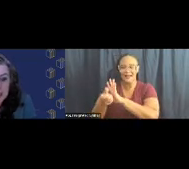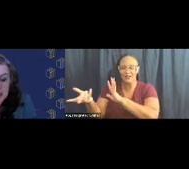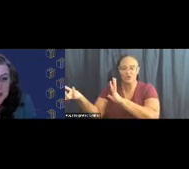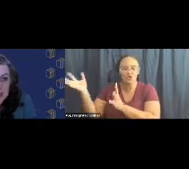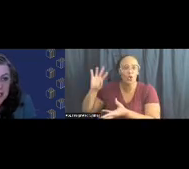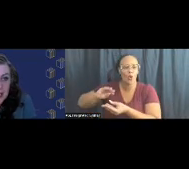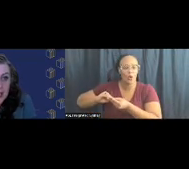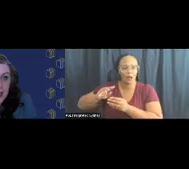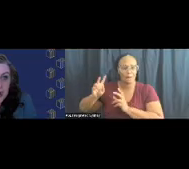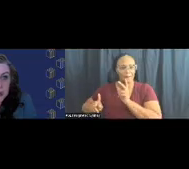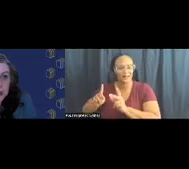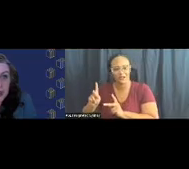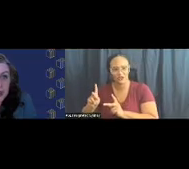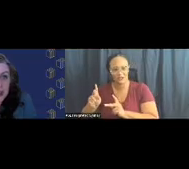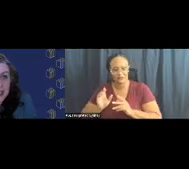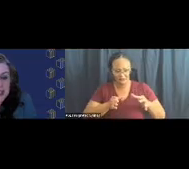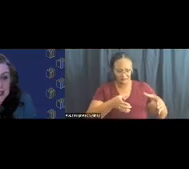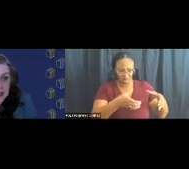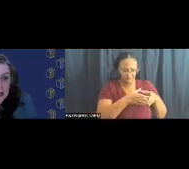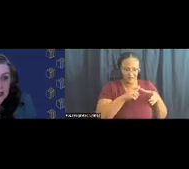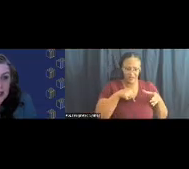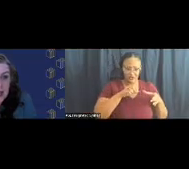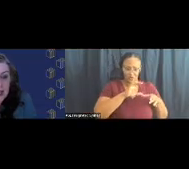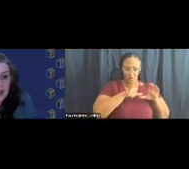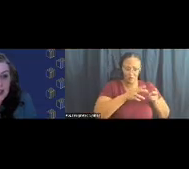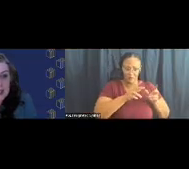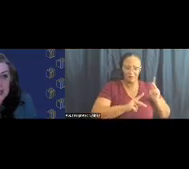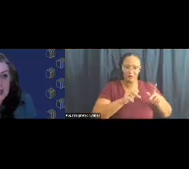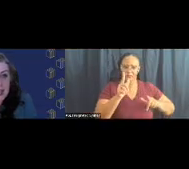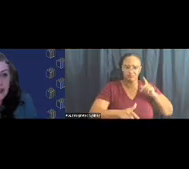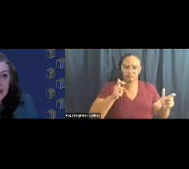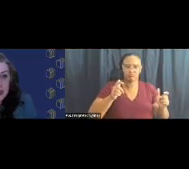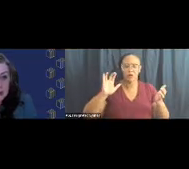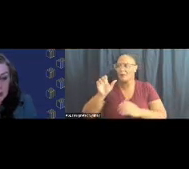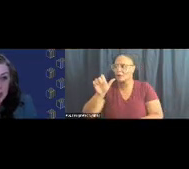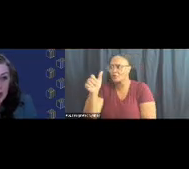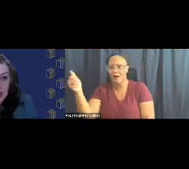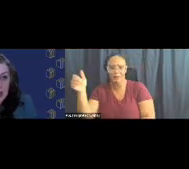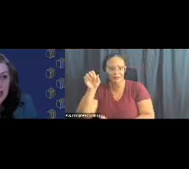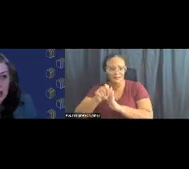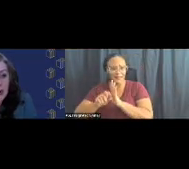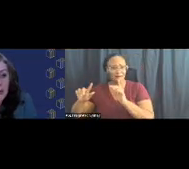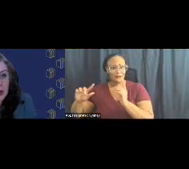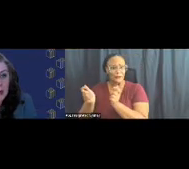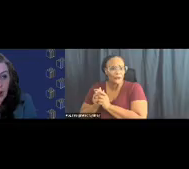story today, I hope you will learn and see and understand California's report card about where